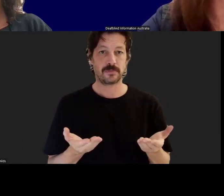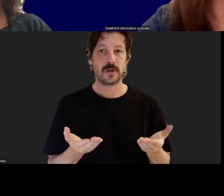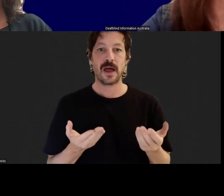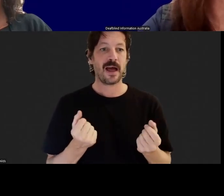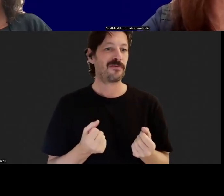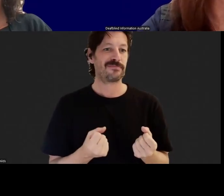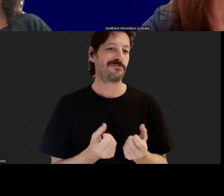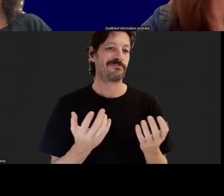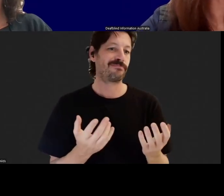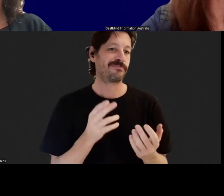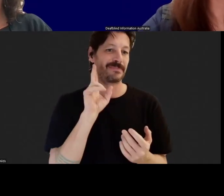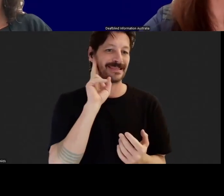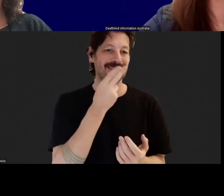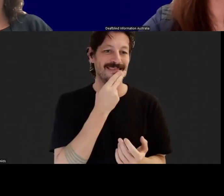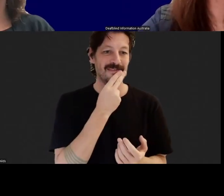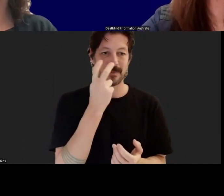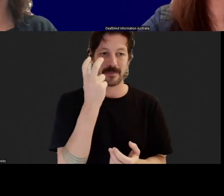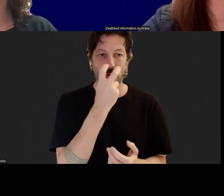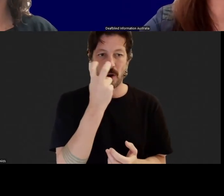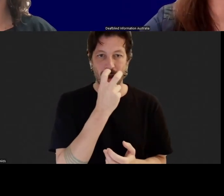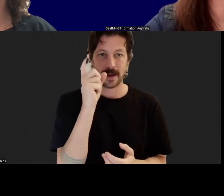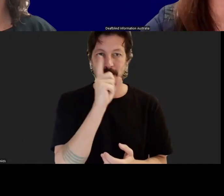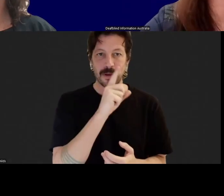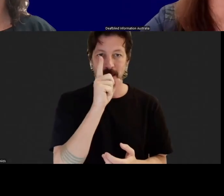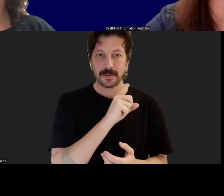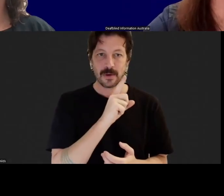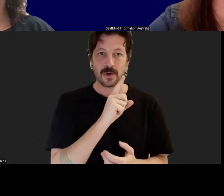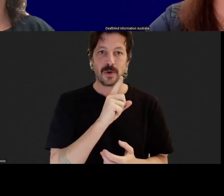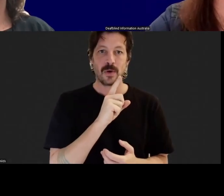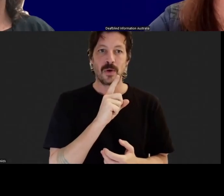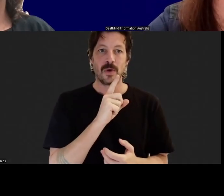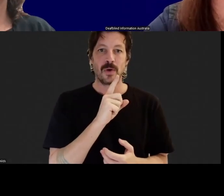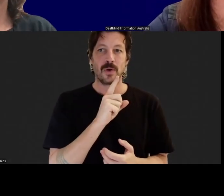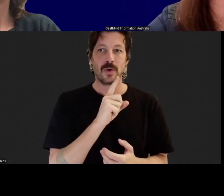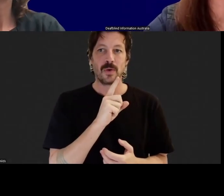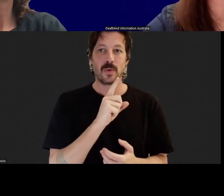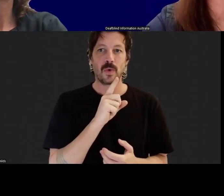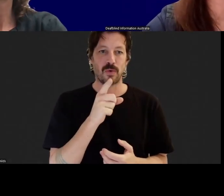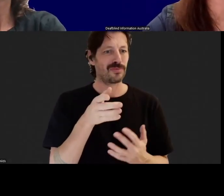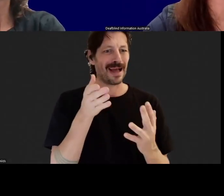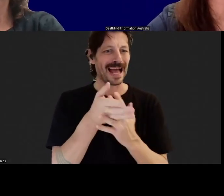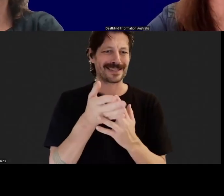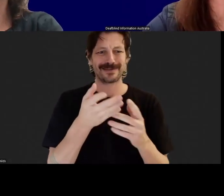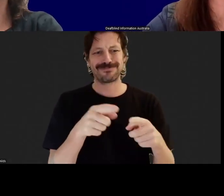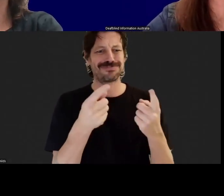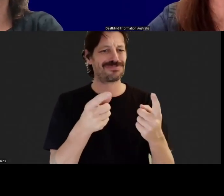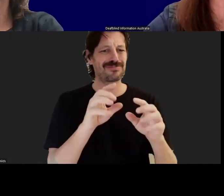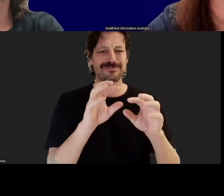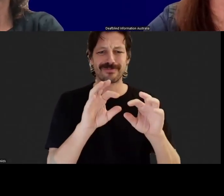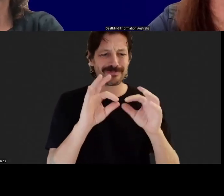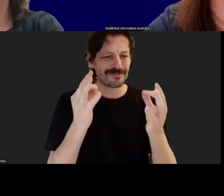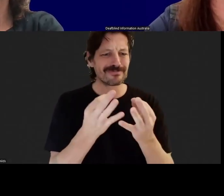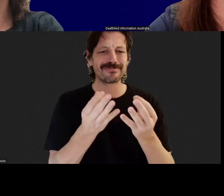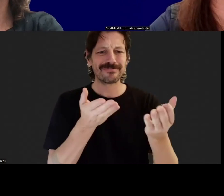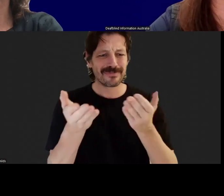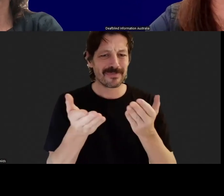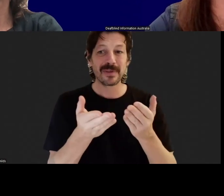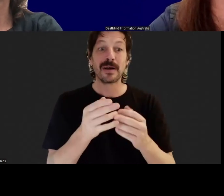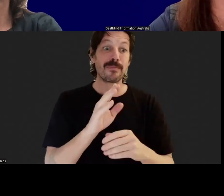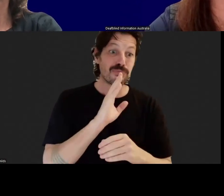I guess, are serviced by various organisations, private and/or not for profit, across the country,